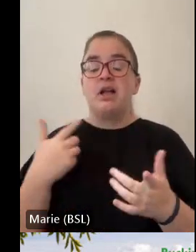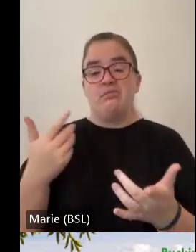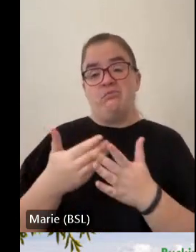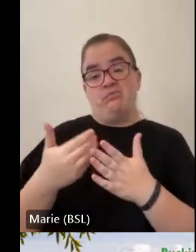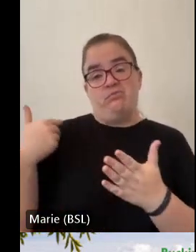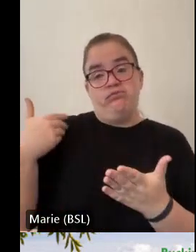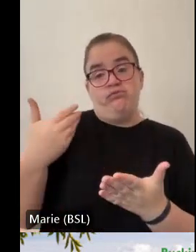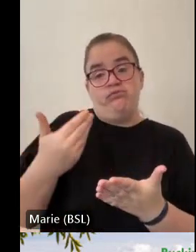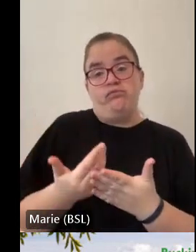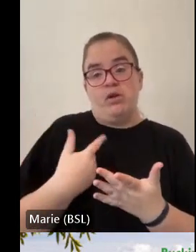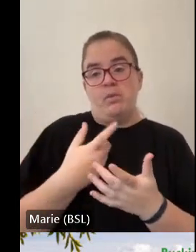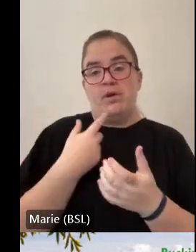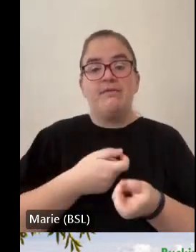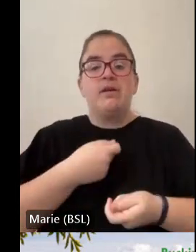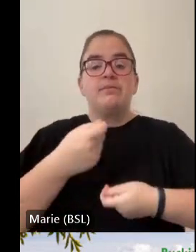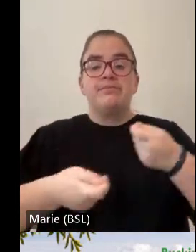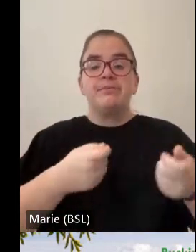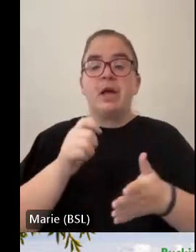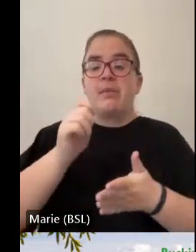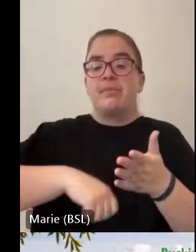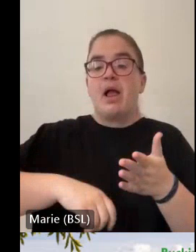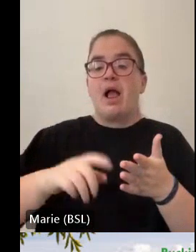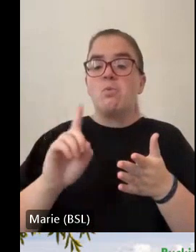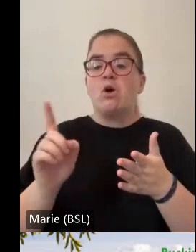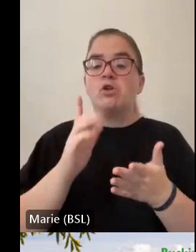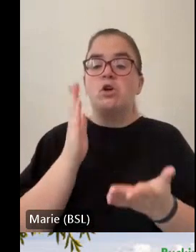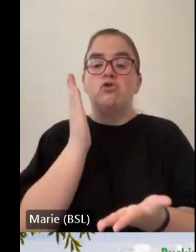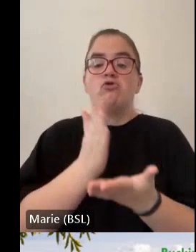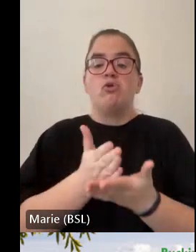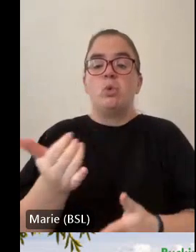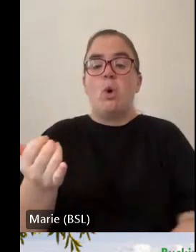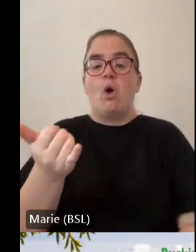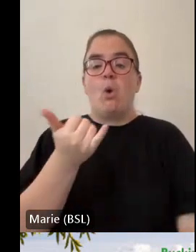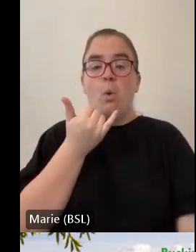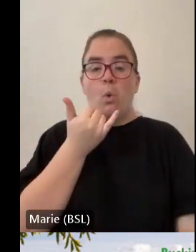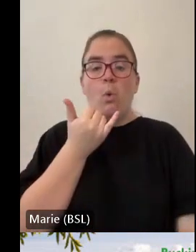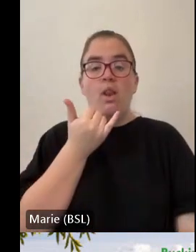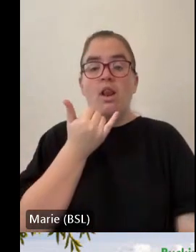recent years is that we have, uh, purchased some of these true call I.